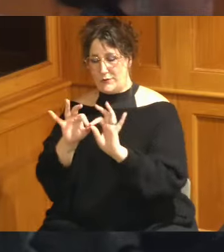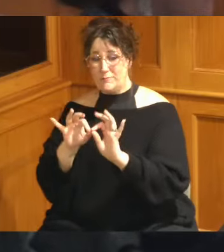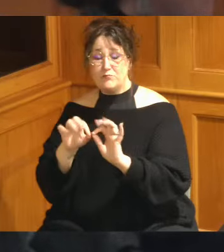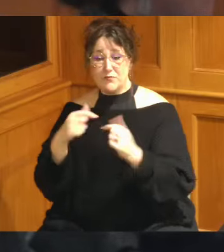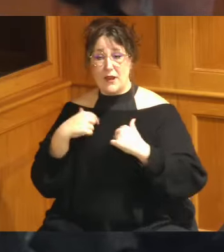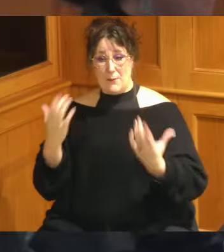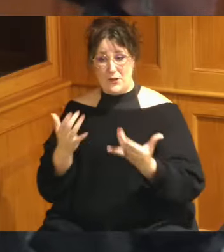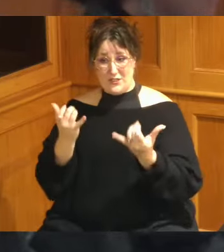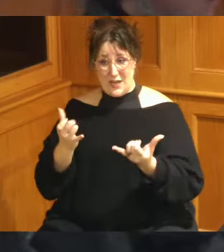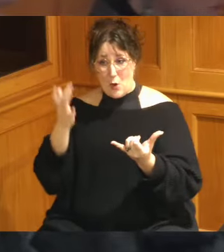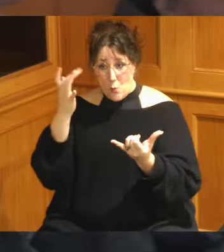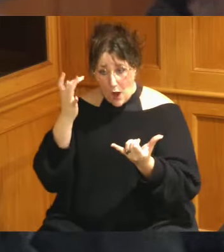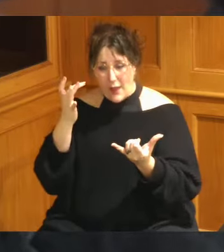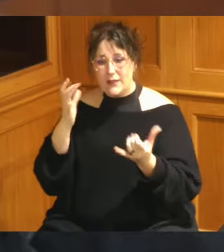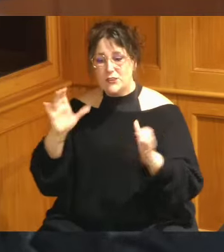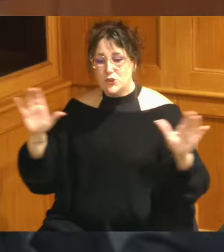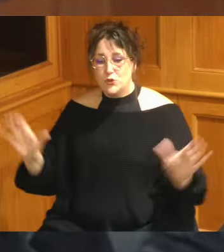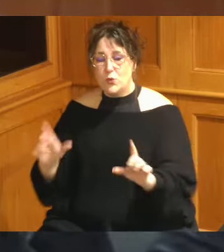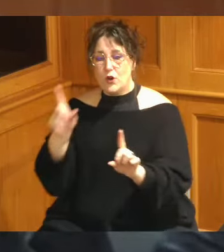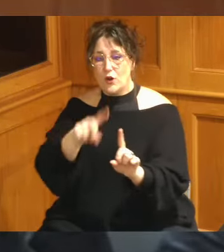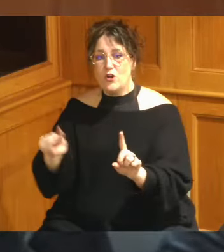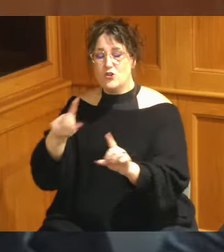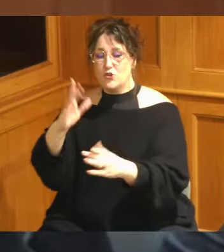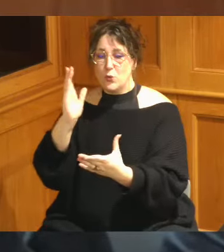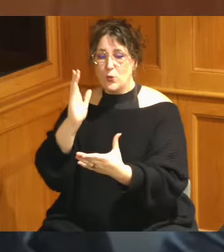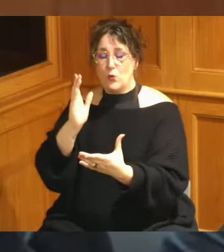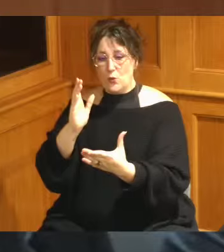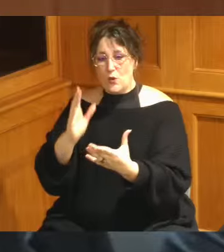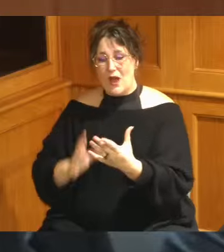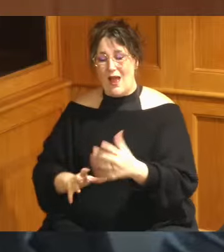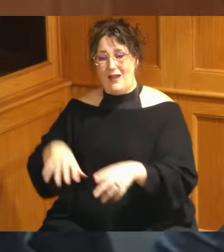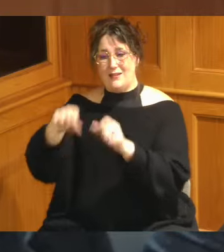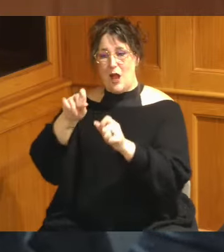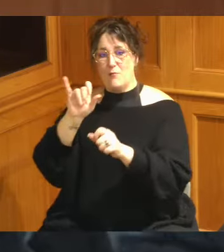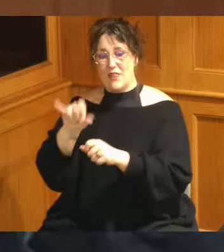urge County Commissioners to adopt impervious surface fee for the Metropolitan Sewer District.